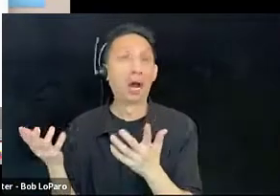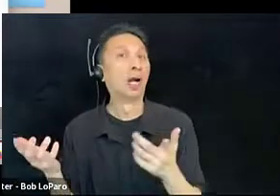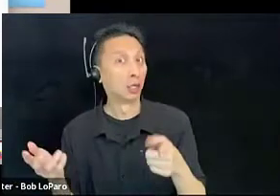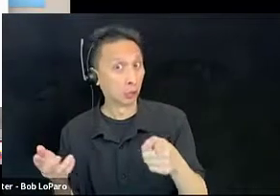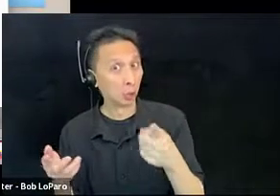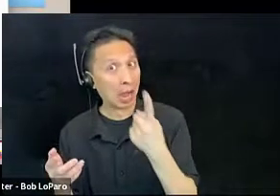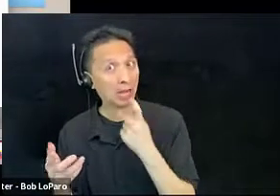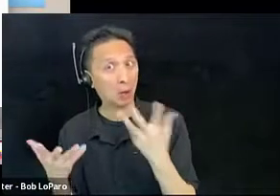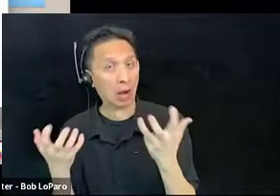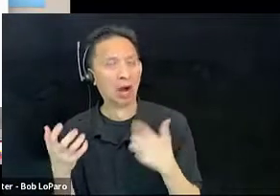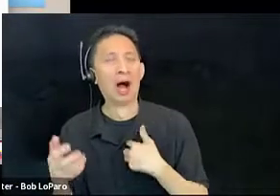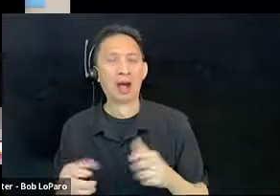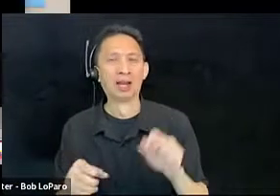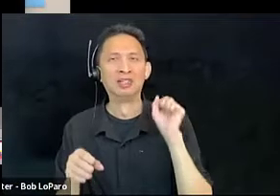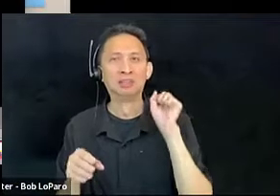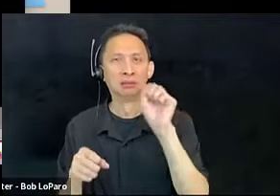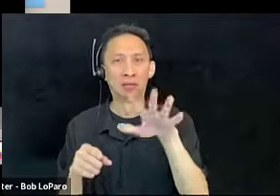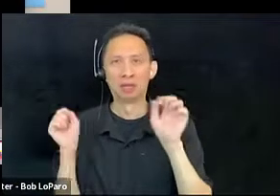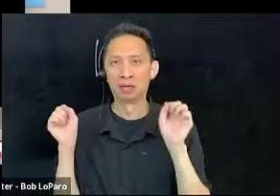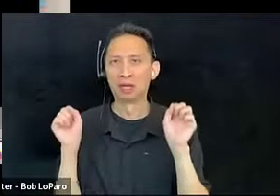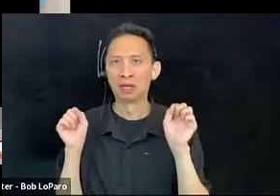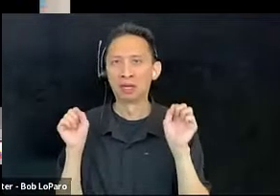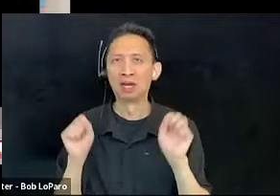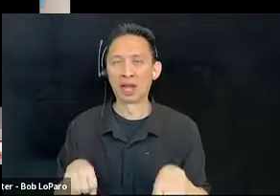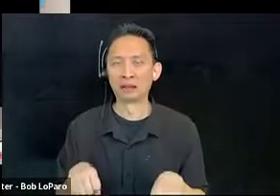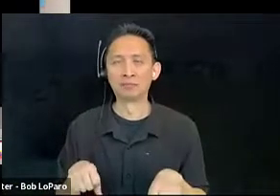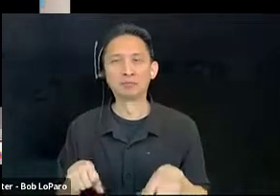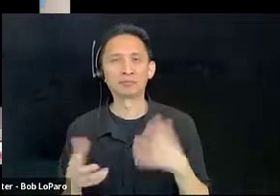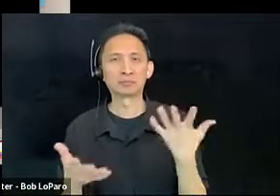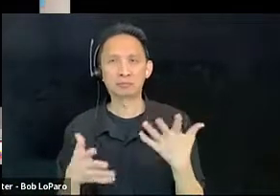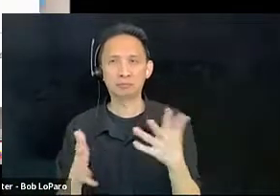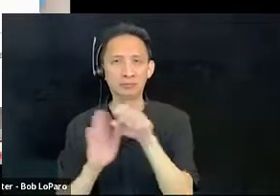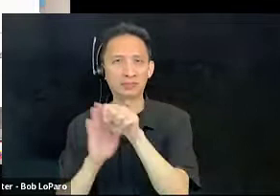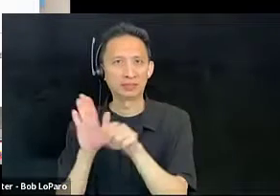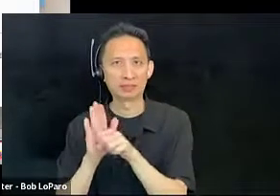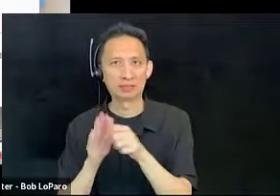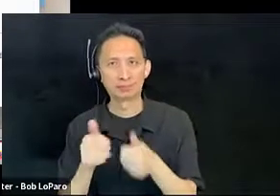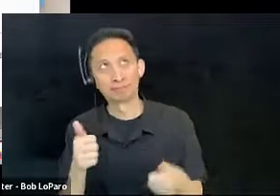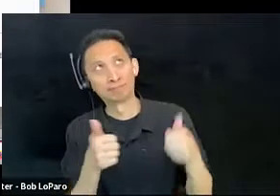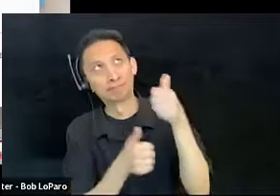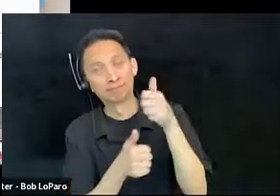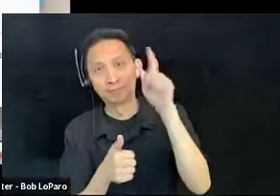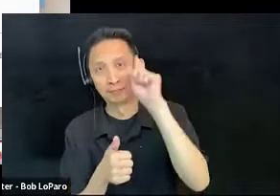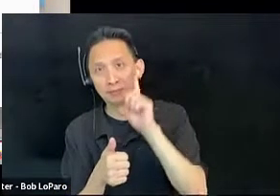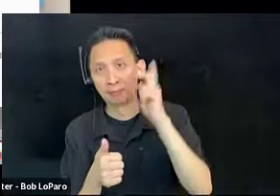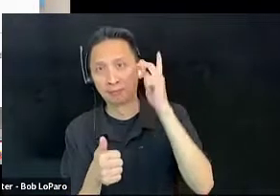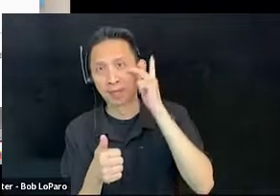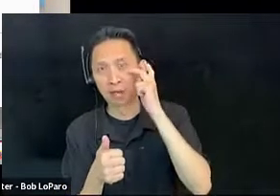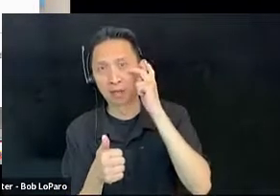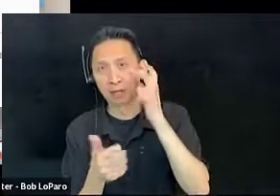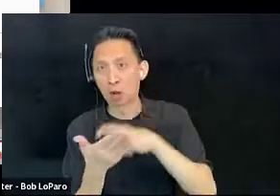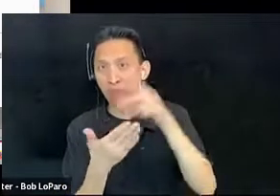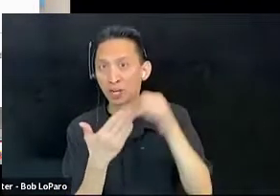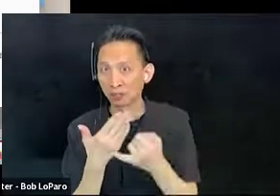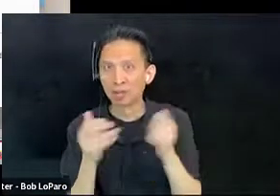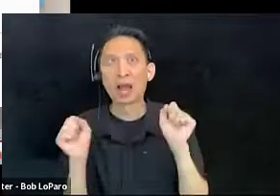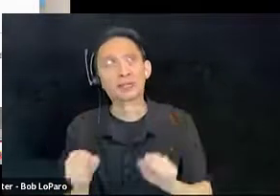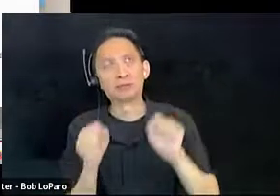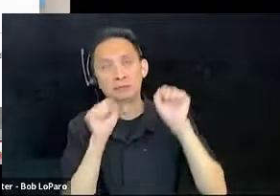to all of your State Deaf Blind Project folks. And you're welcome to share it. It's open to the public now.